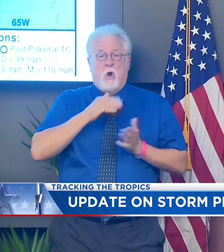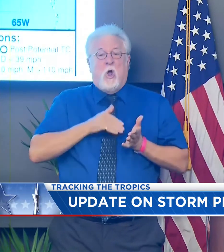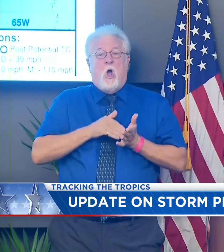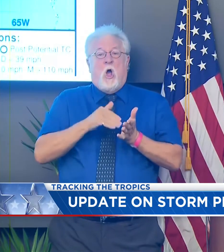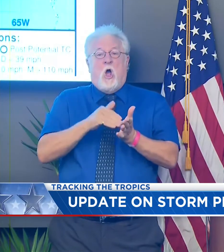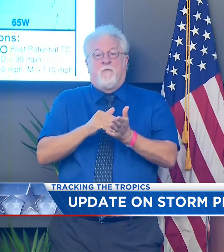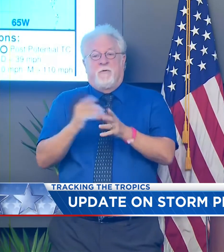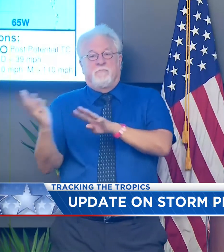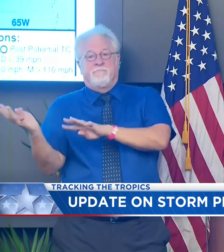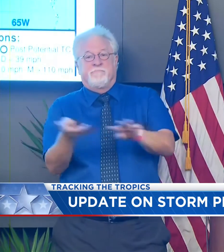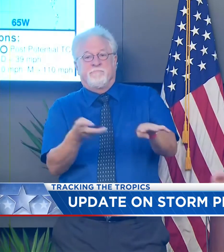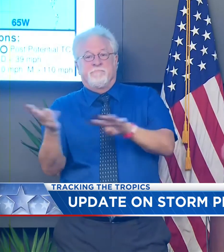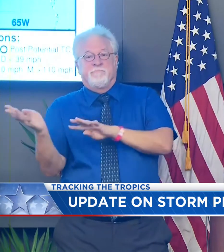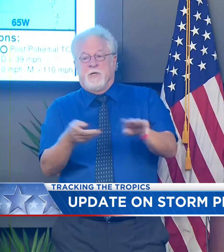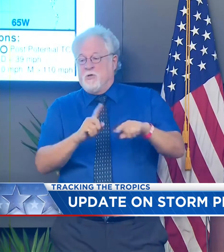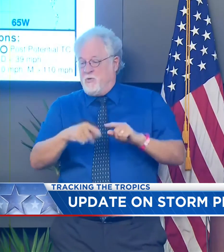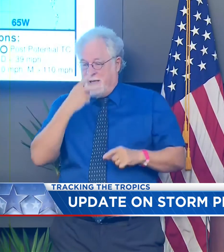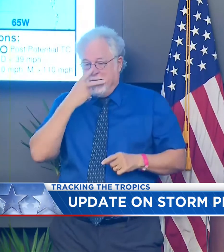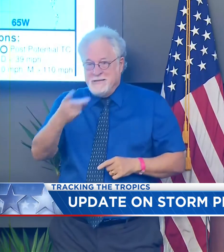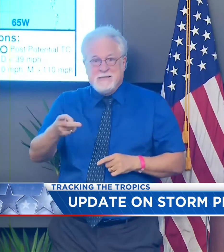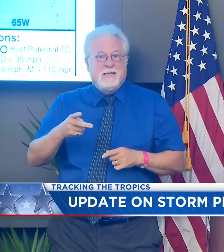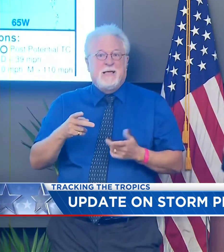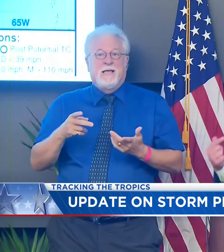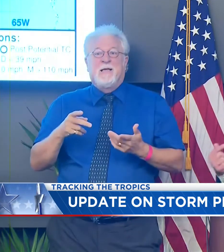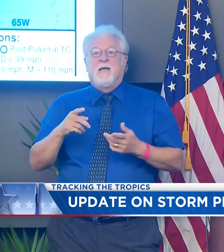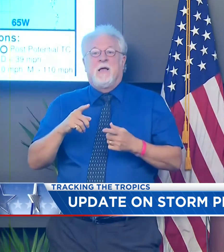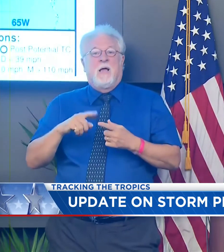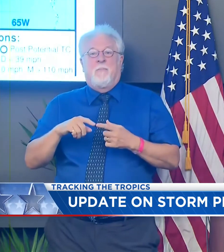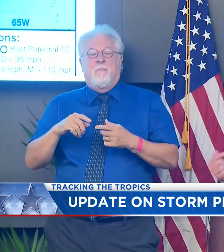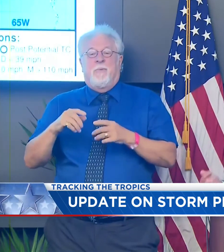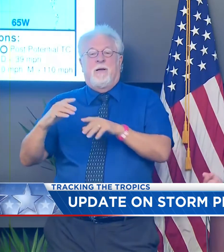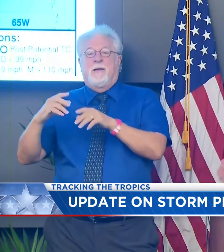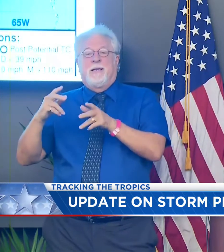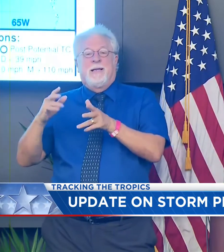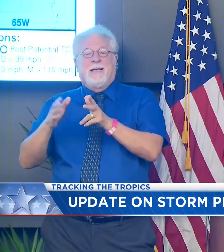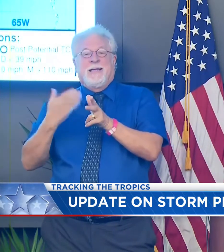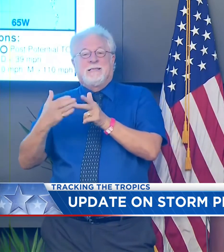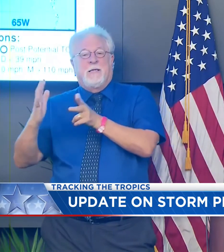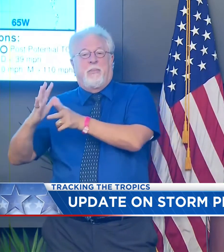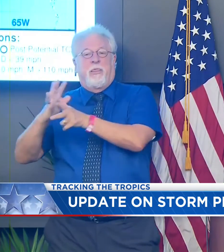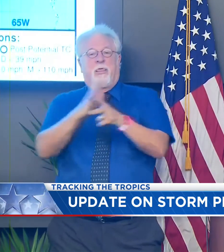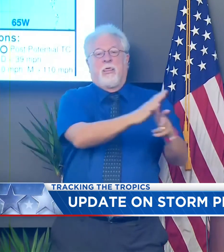IF YOU DON'T ABSOLUTELY KNOW FOR CERTAIN THAT IT'S SAFE, DON'T CROSS STANDING WATER!